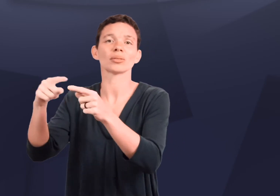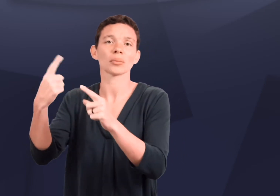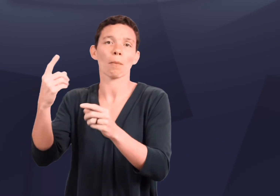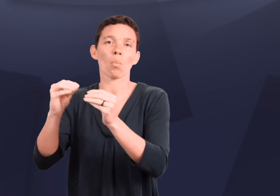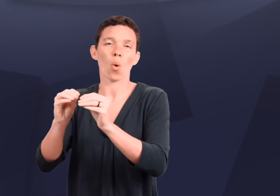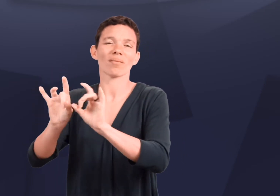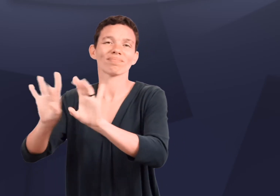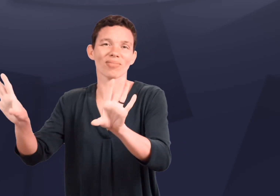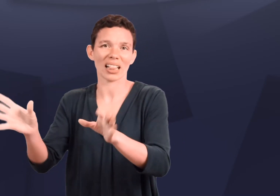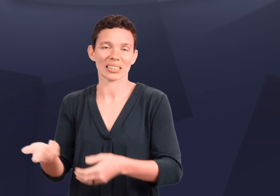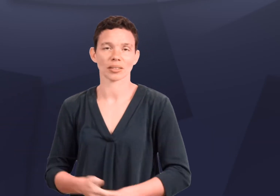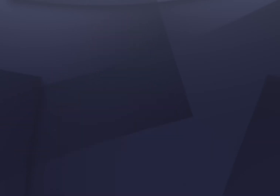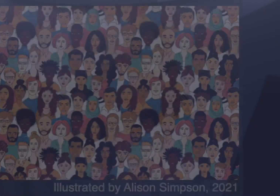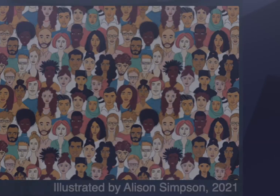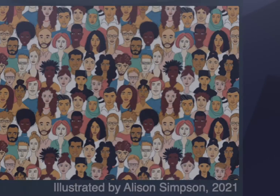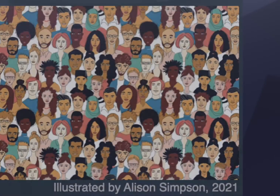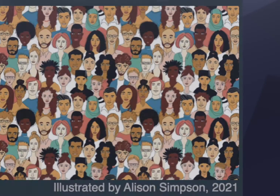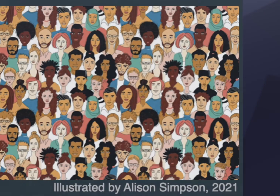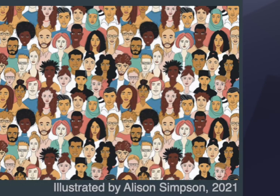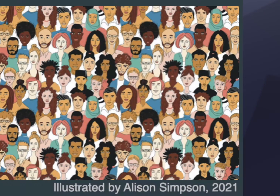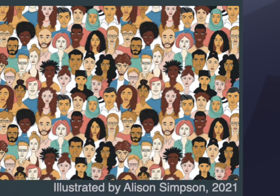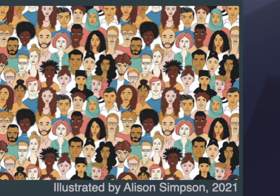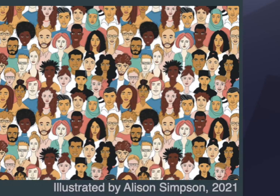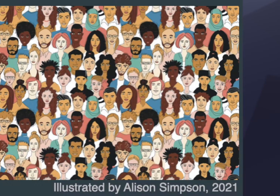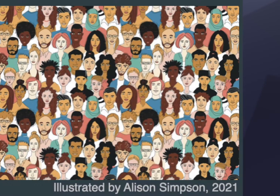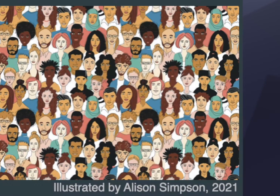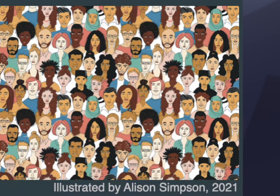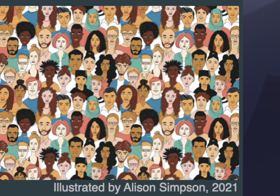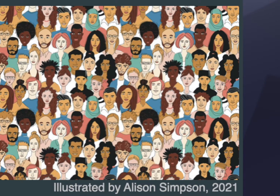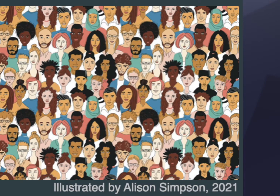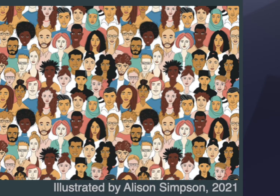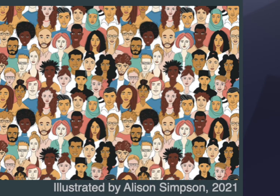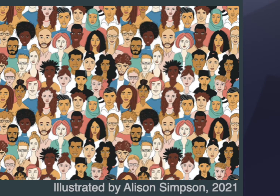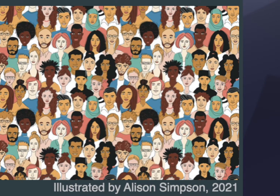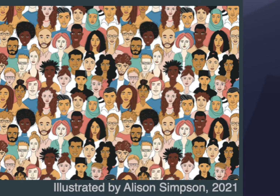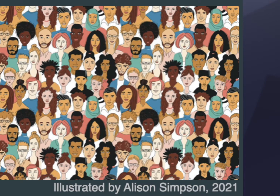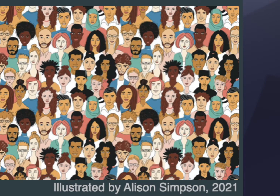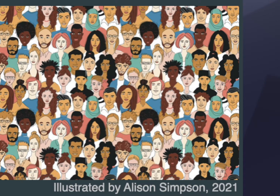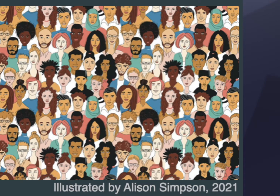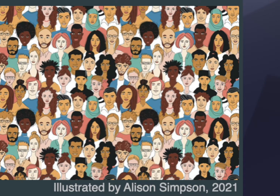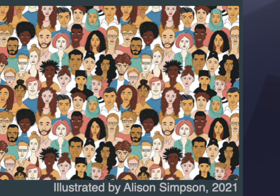This can really hurt someone by discriminating against them and leading to more violence towards them.